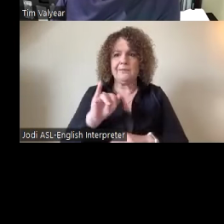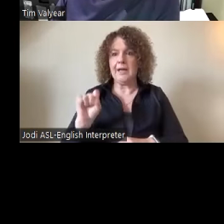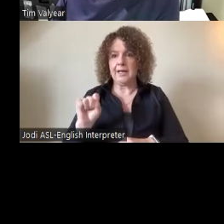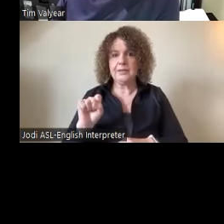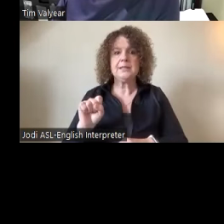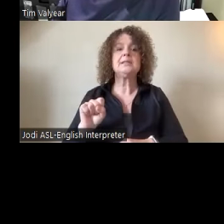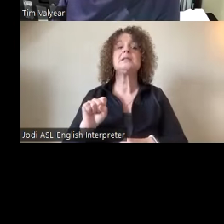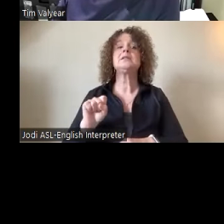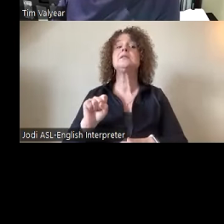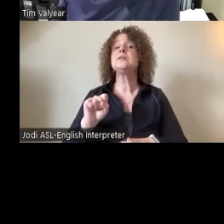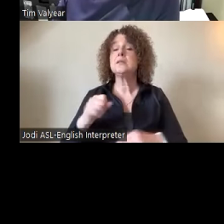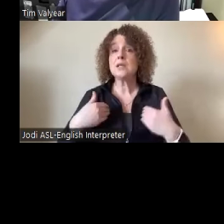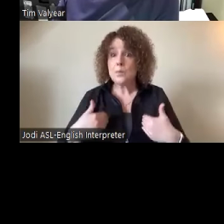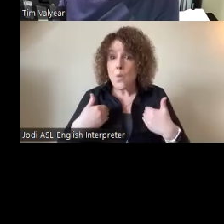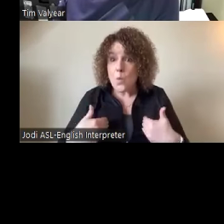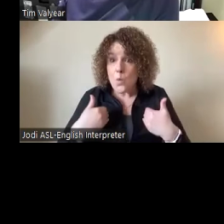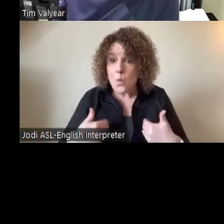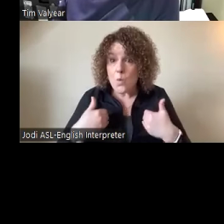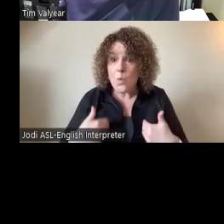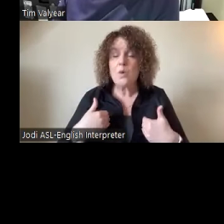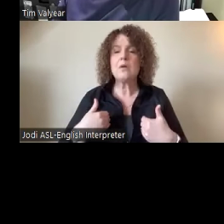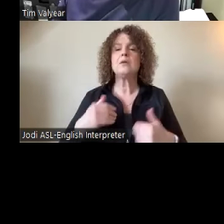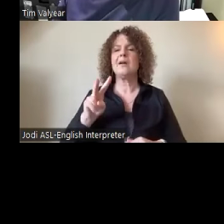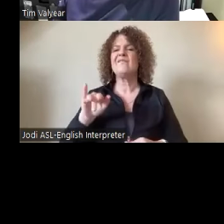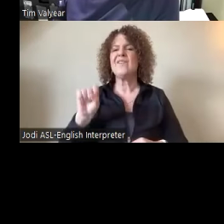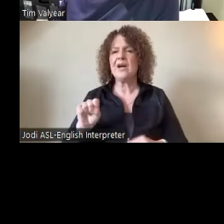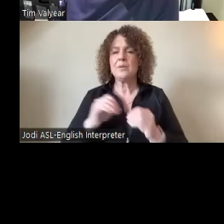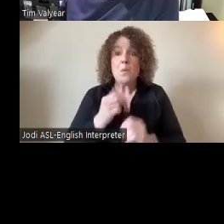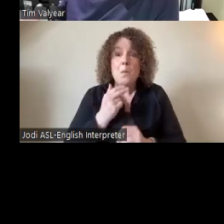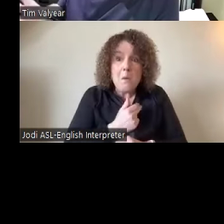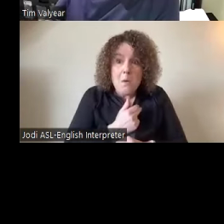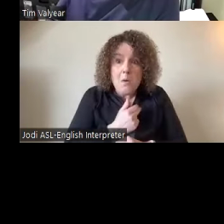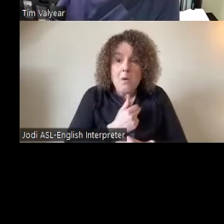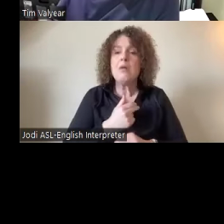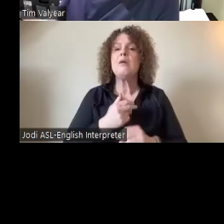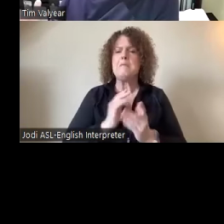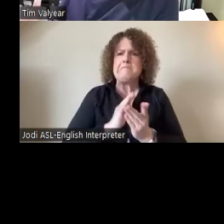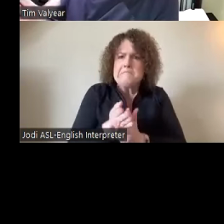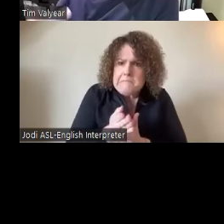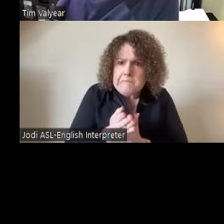Bacteria, one-celled microbes larger than a virus. So TB